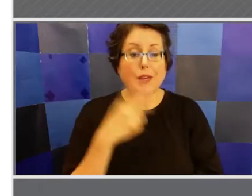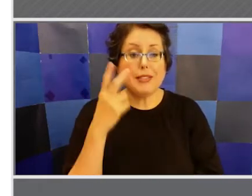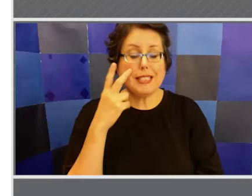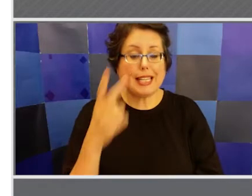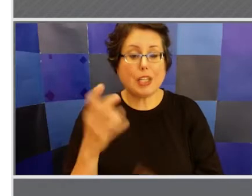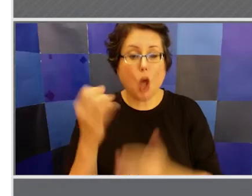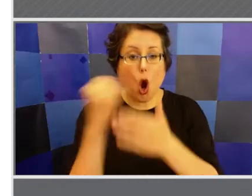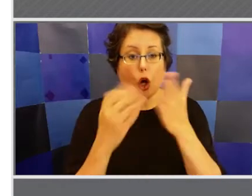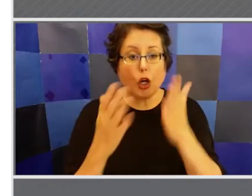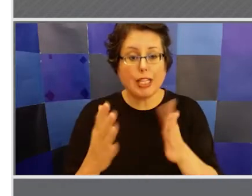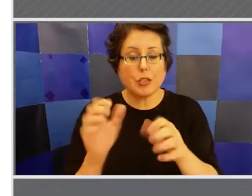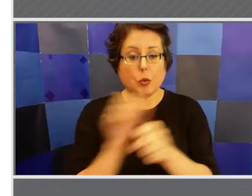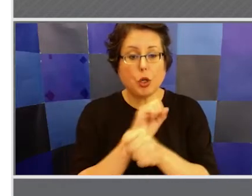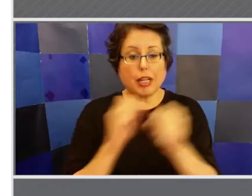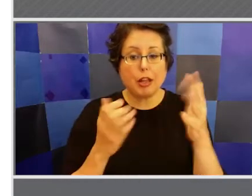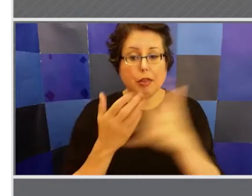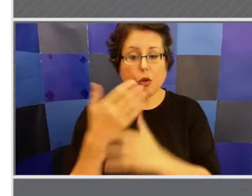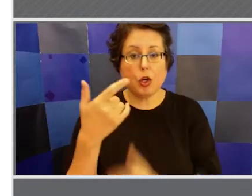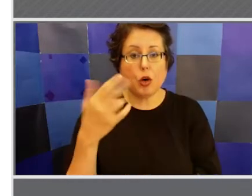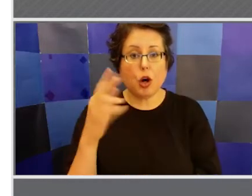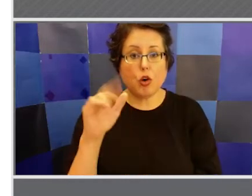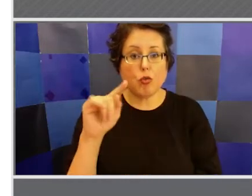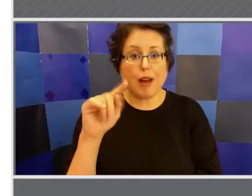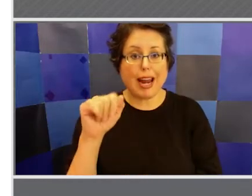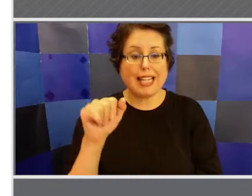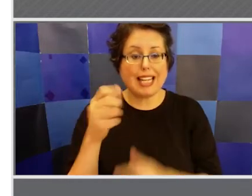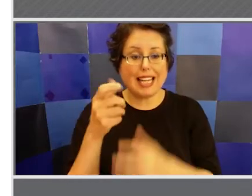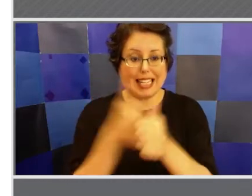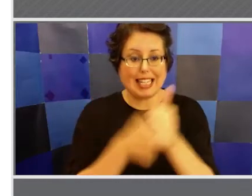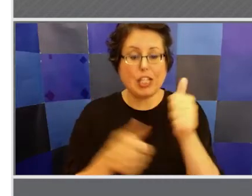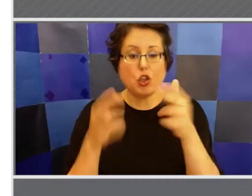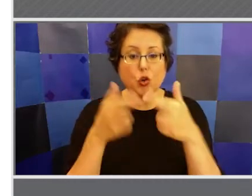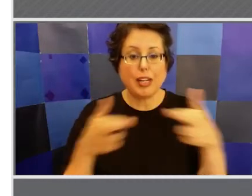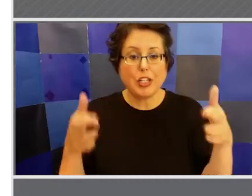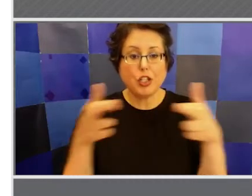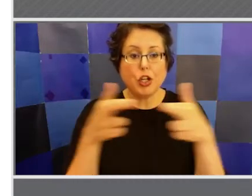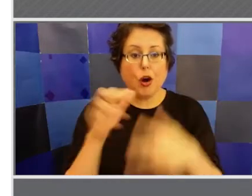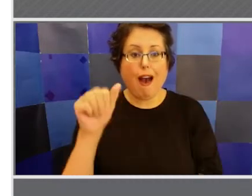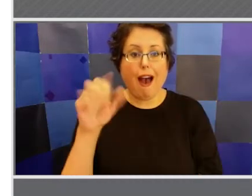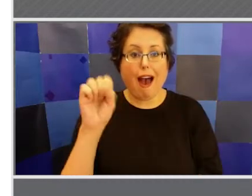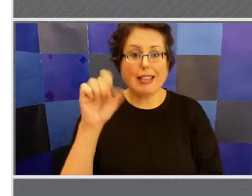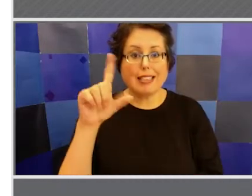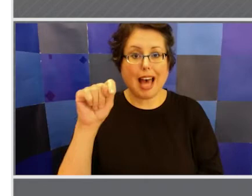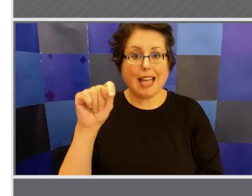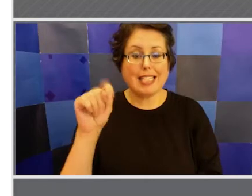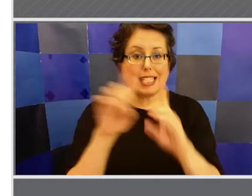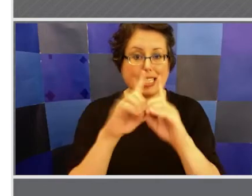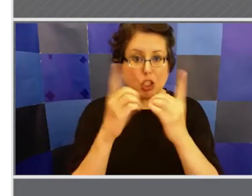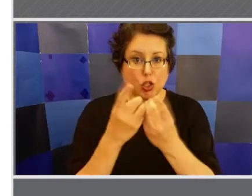In each of our regional asset district parks, the five, the five regional parks that we have throughout the city.